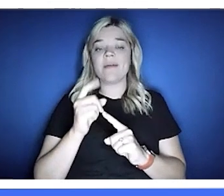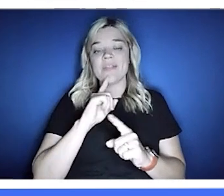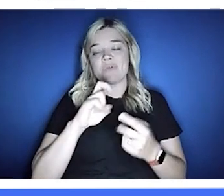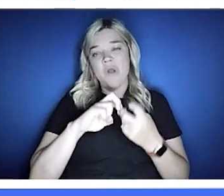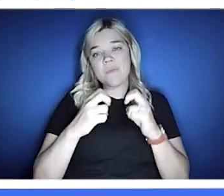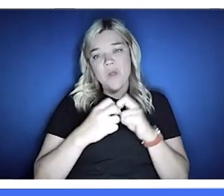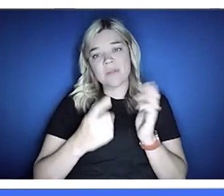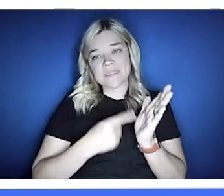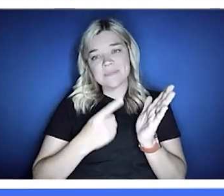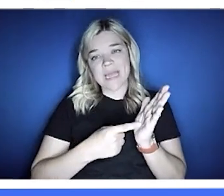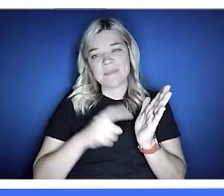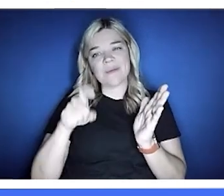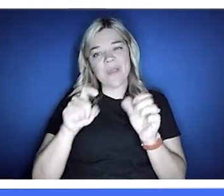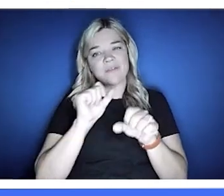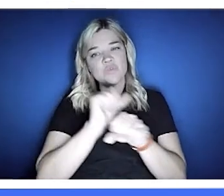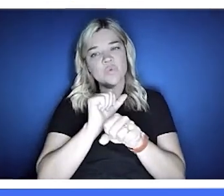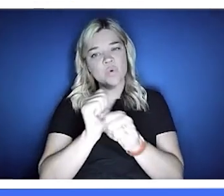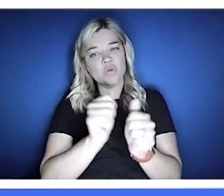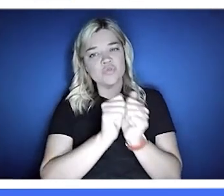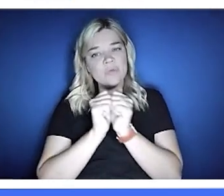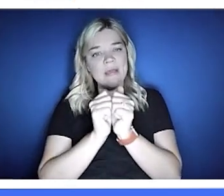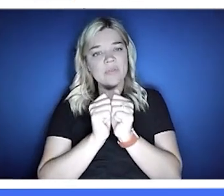And we have to work together with the candidates